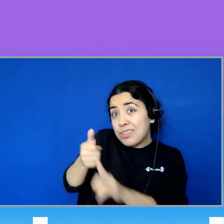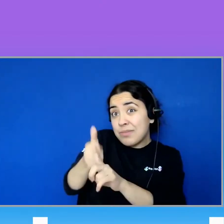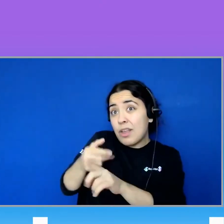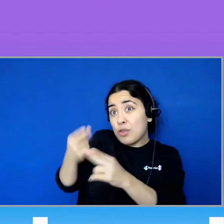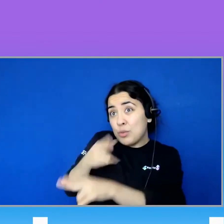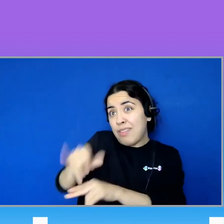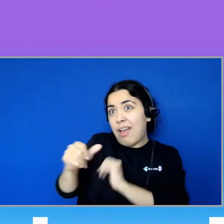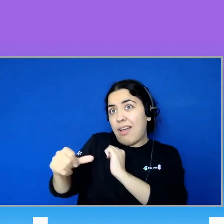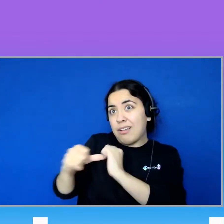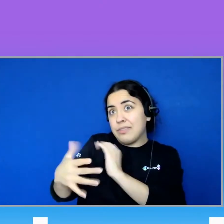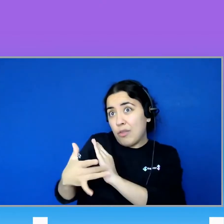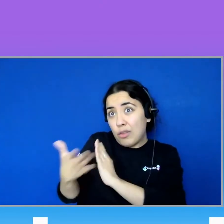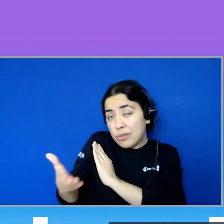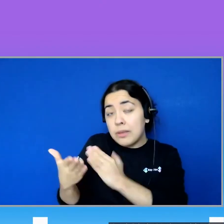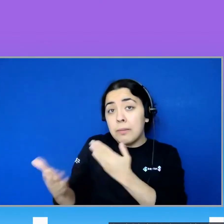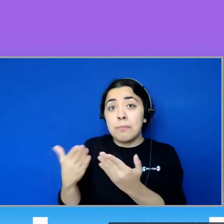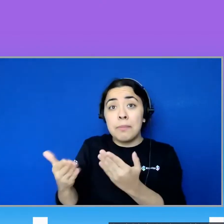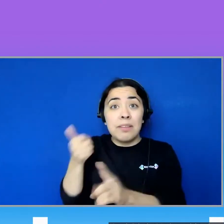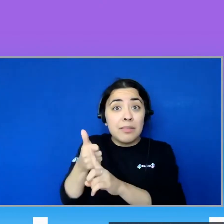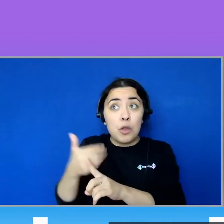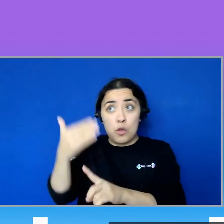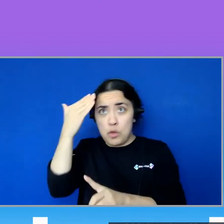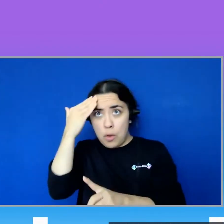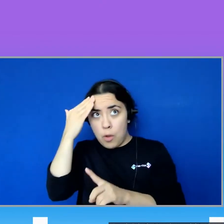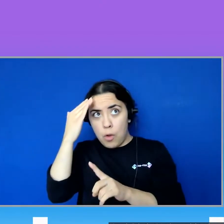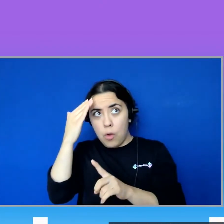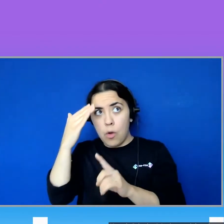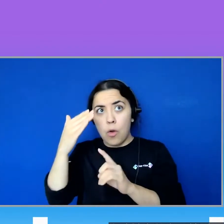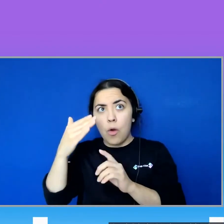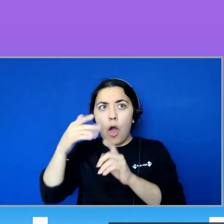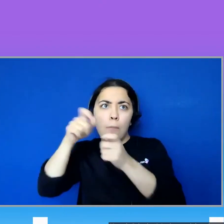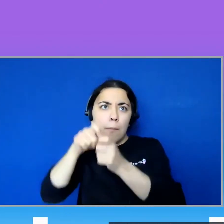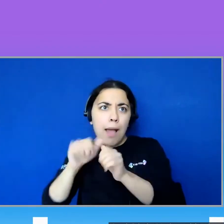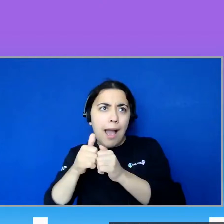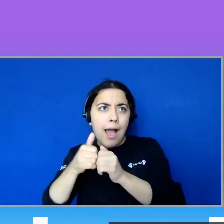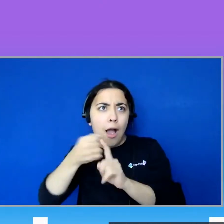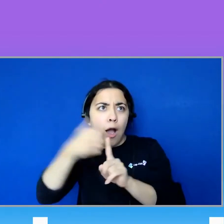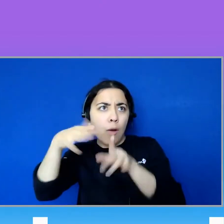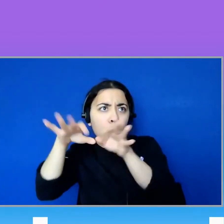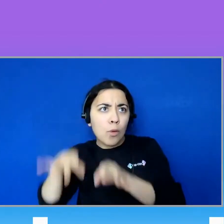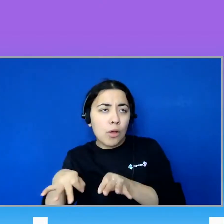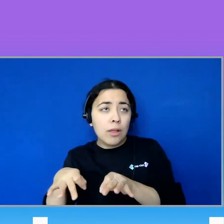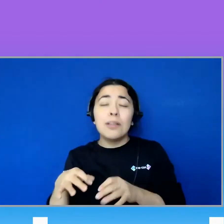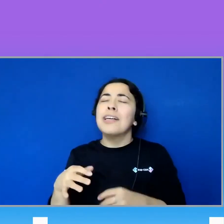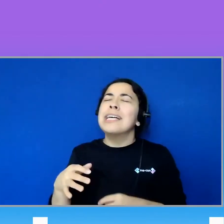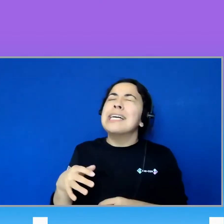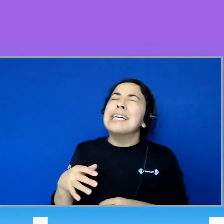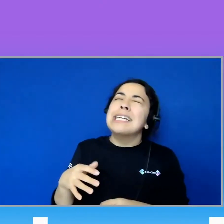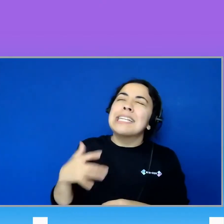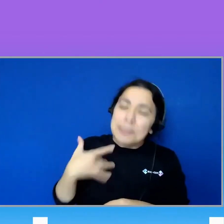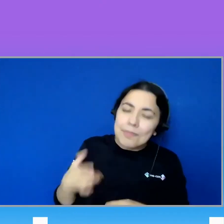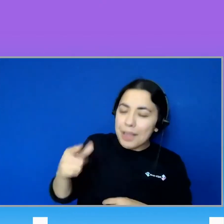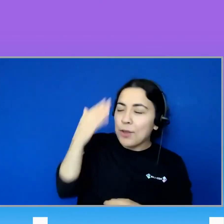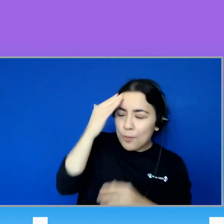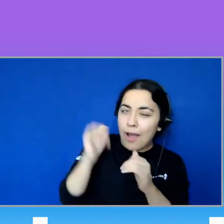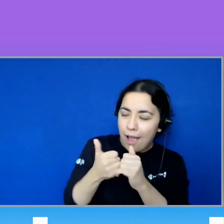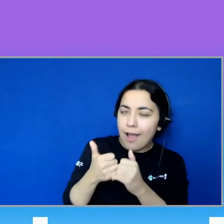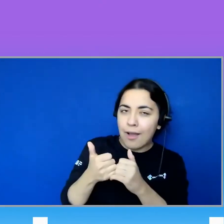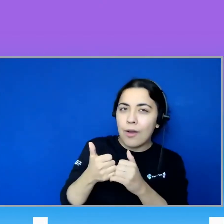and they may or may not know how actually it's done, chances are